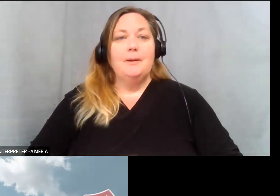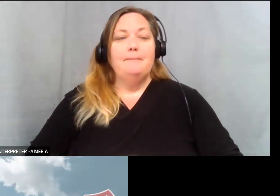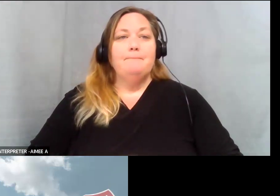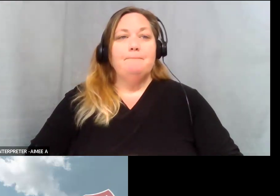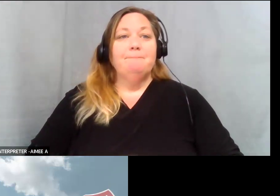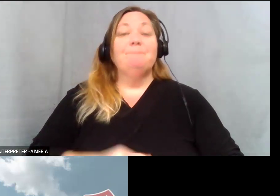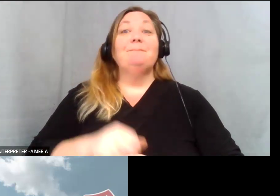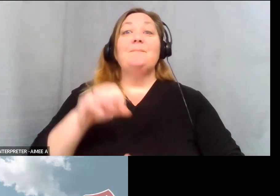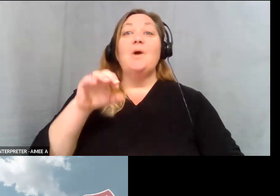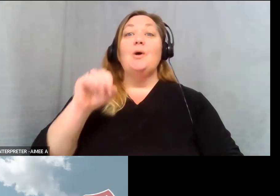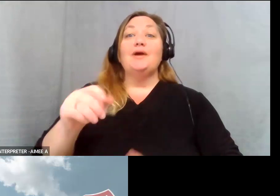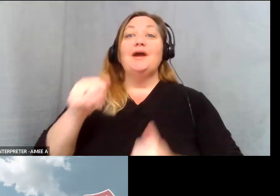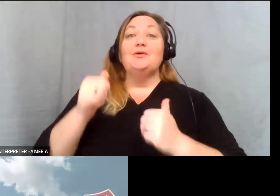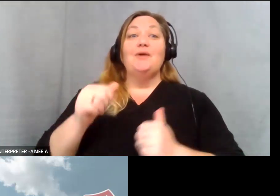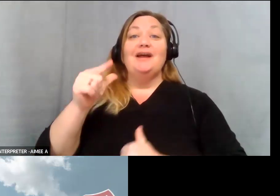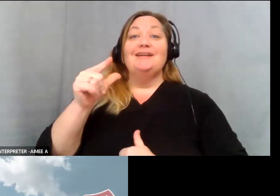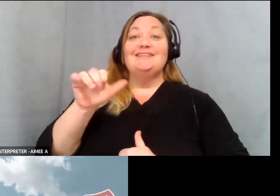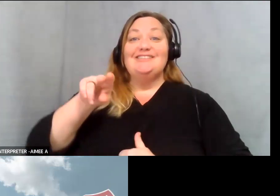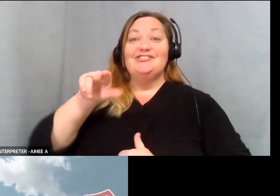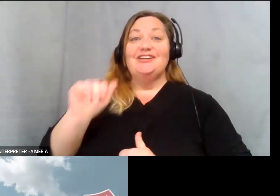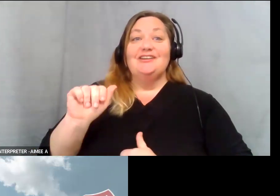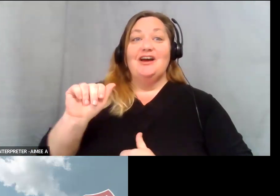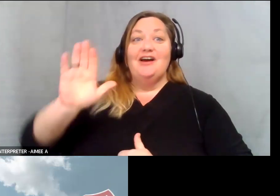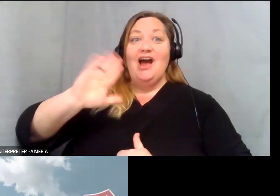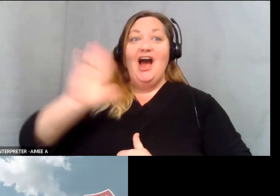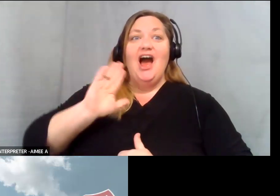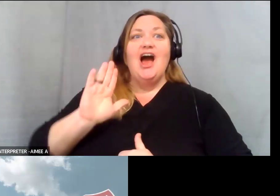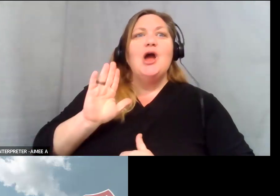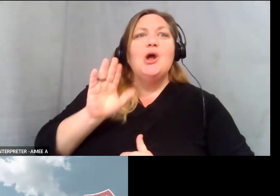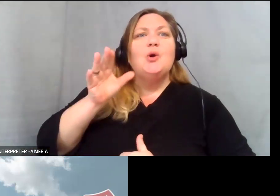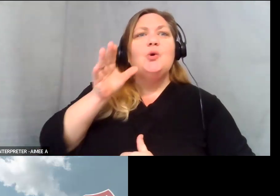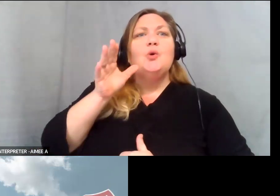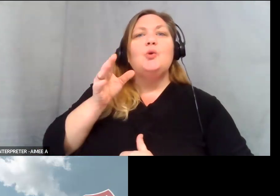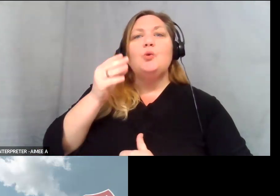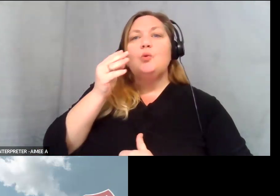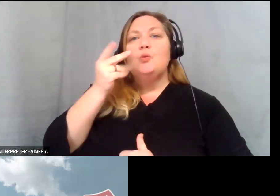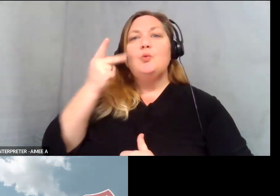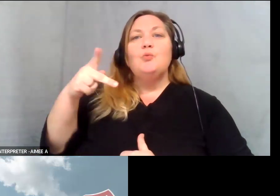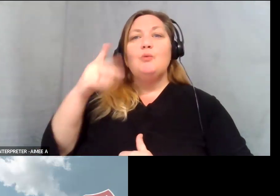Okay, great thank you. For I posted a question but I think maybe you didn't see it. My question is,